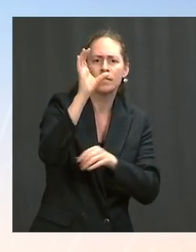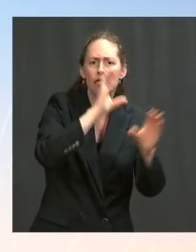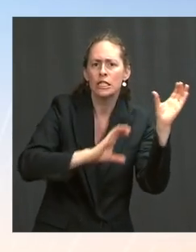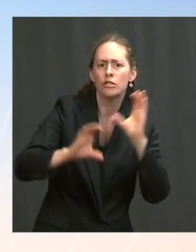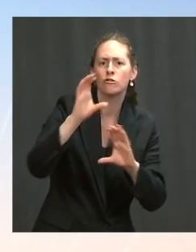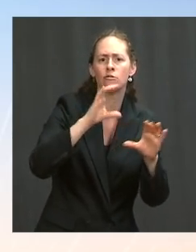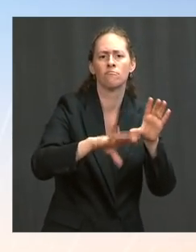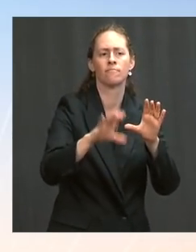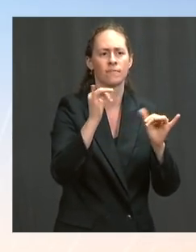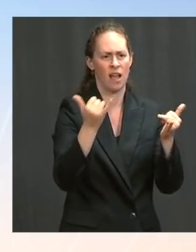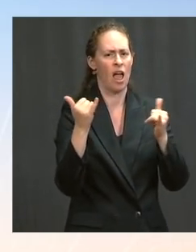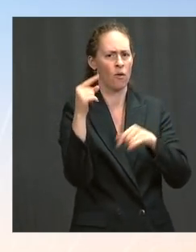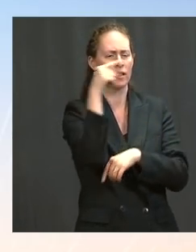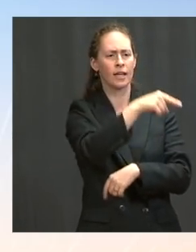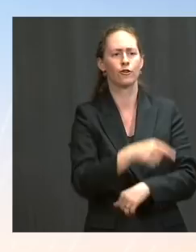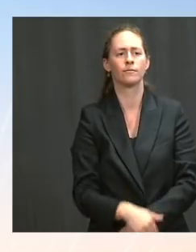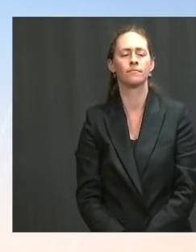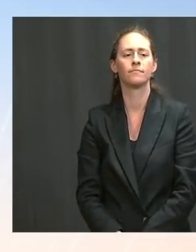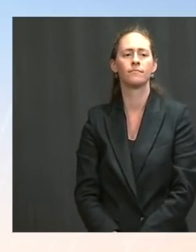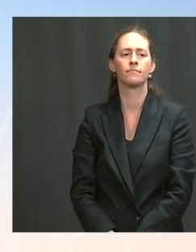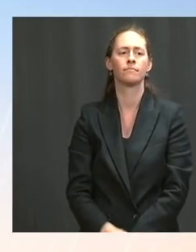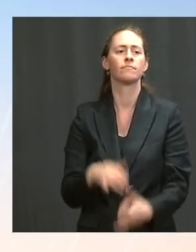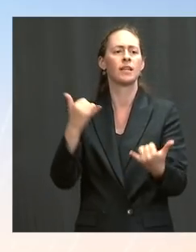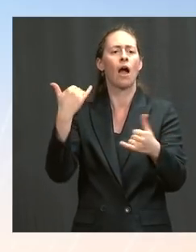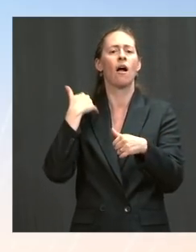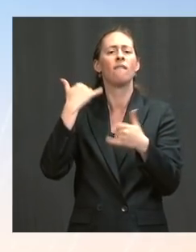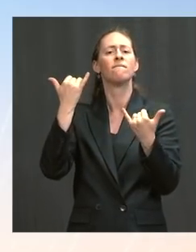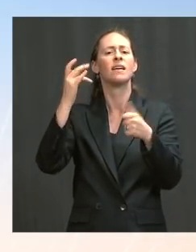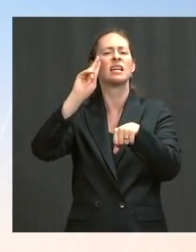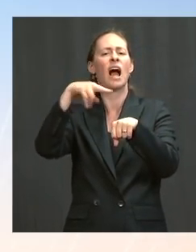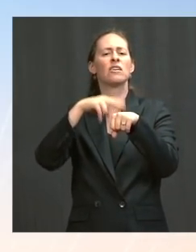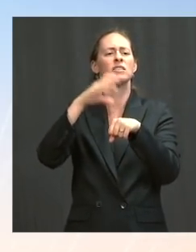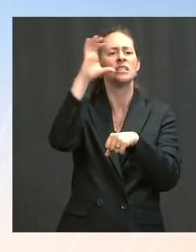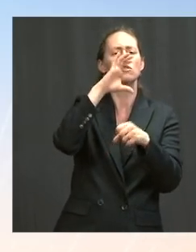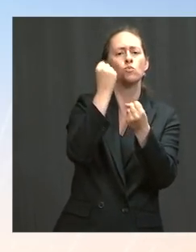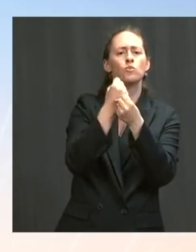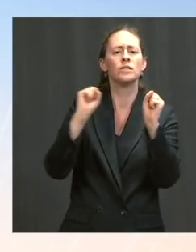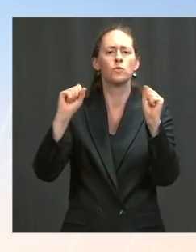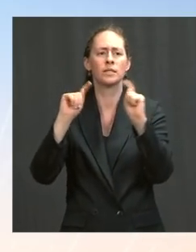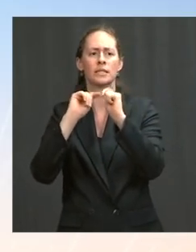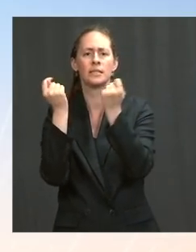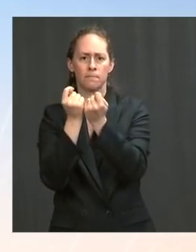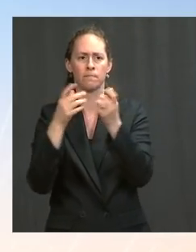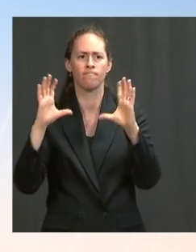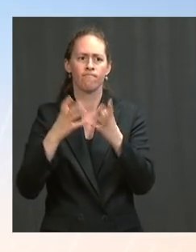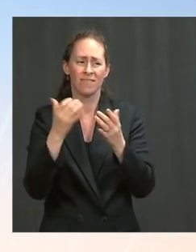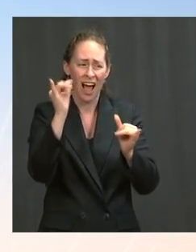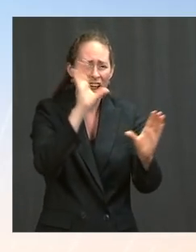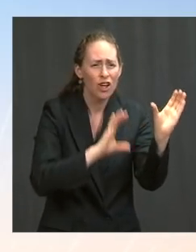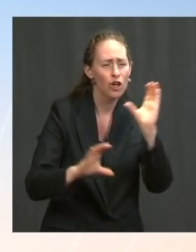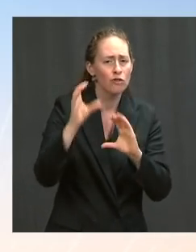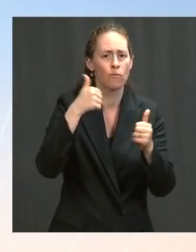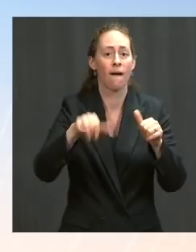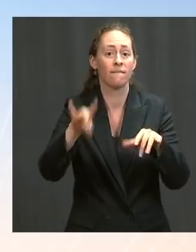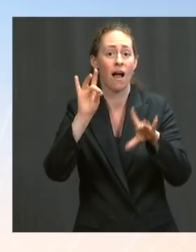and Rescue System teams are on alert to support personnel already on the ground. In addition -- last item -- FEMA is coordinating with the state